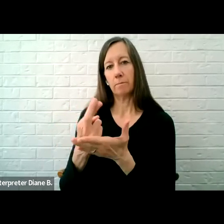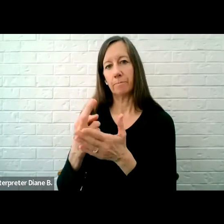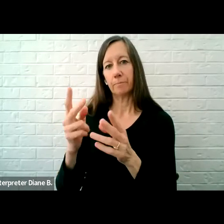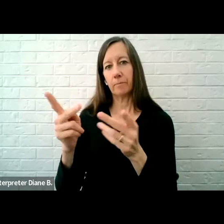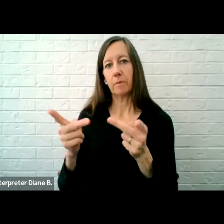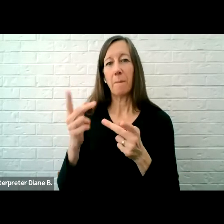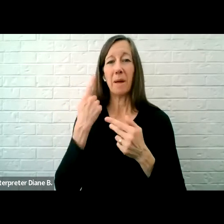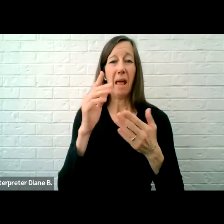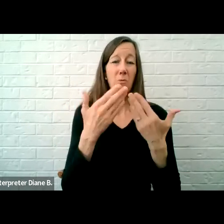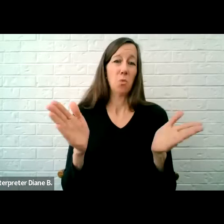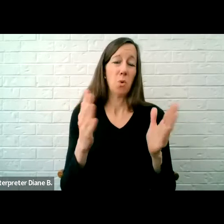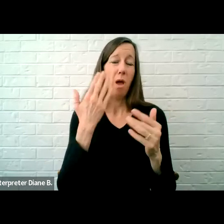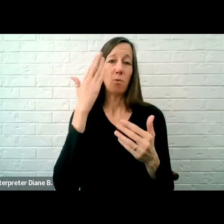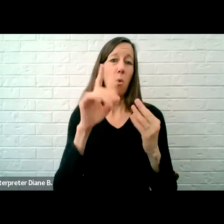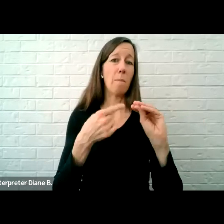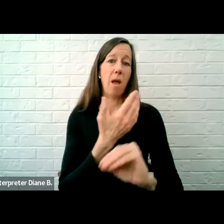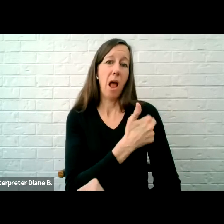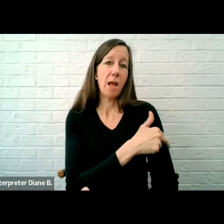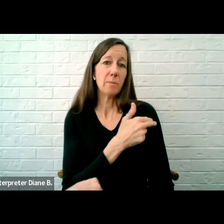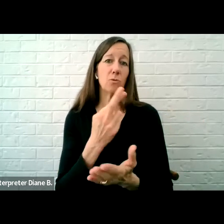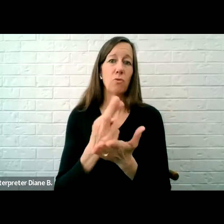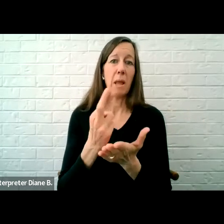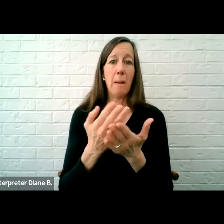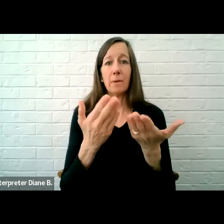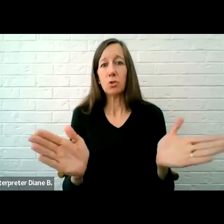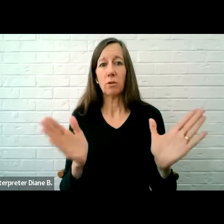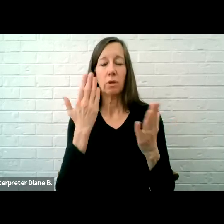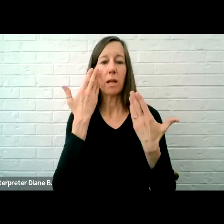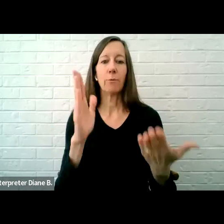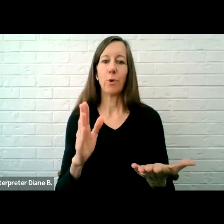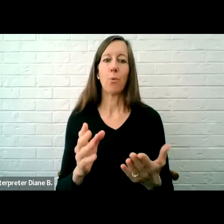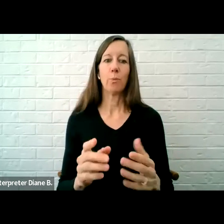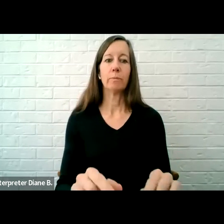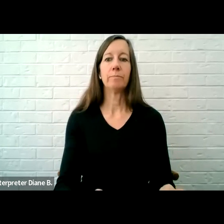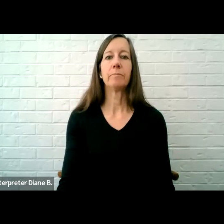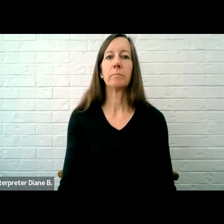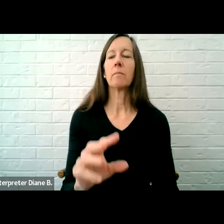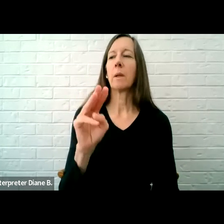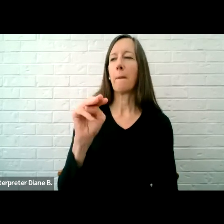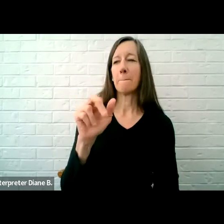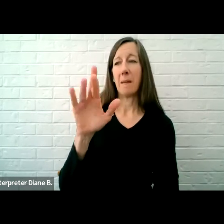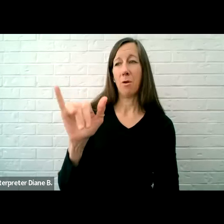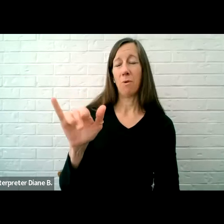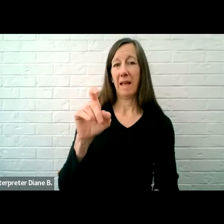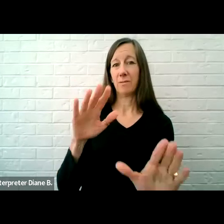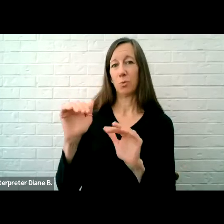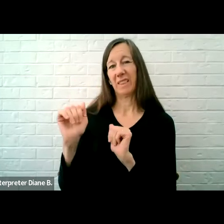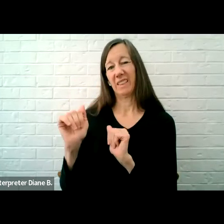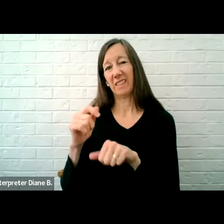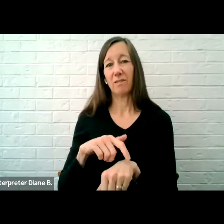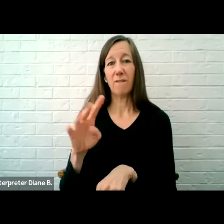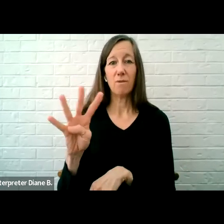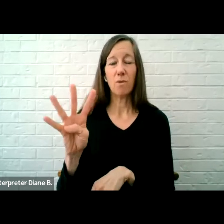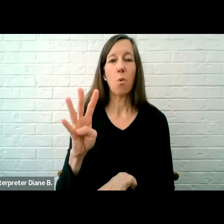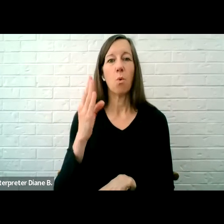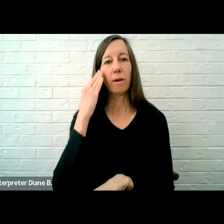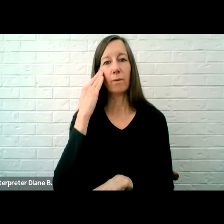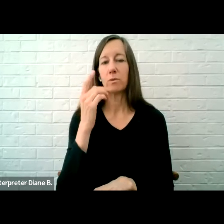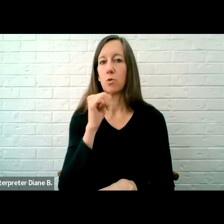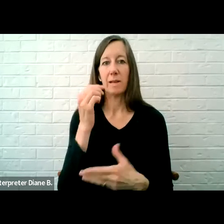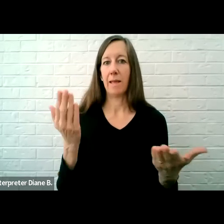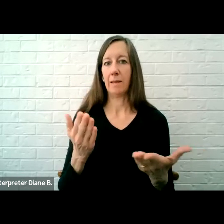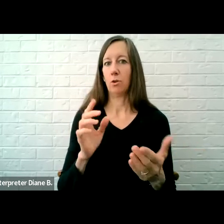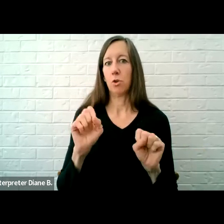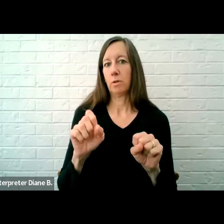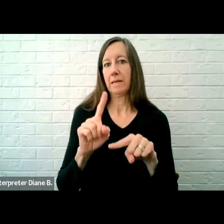Hey? I know Mary had to leave at 4, so she will be able to answer that question, and,